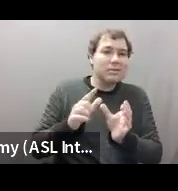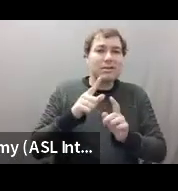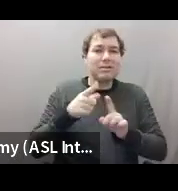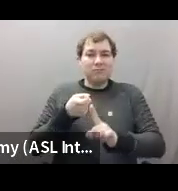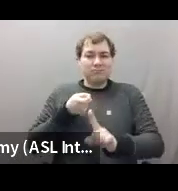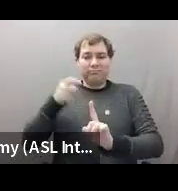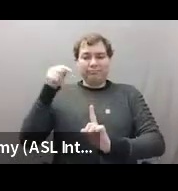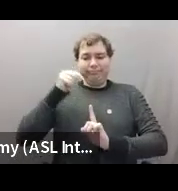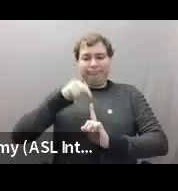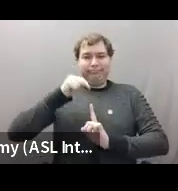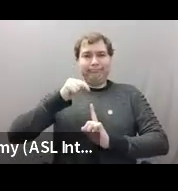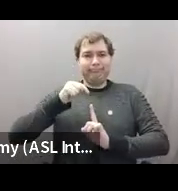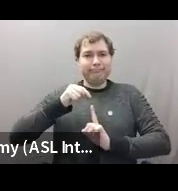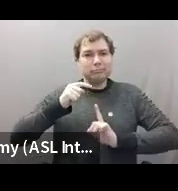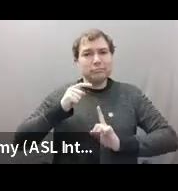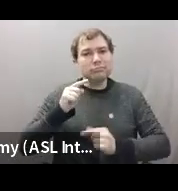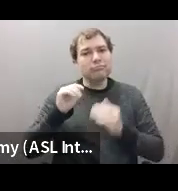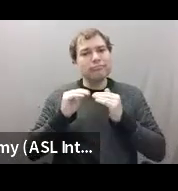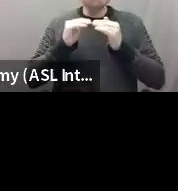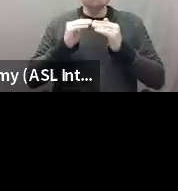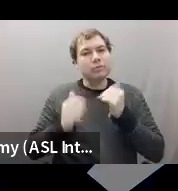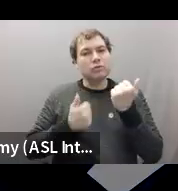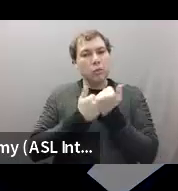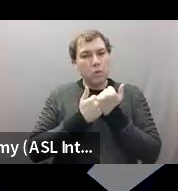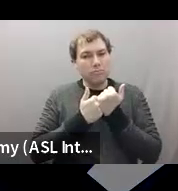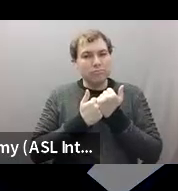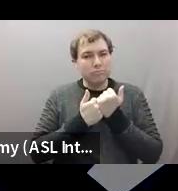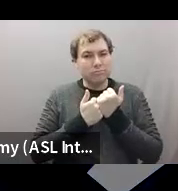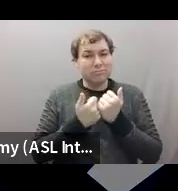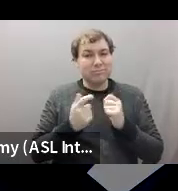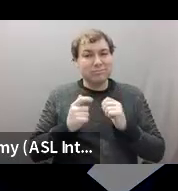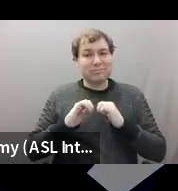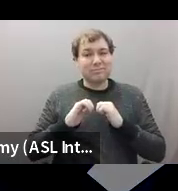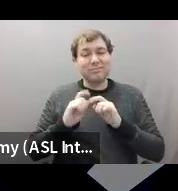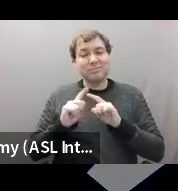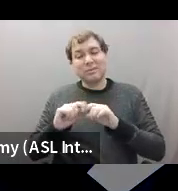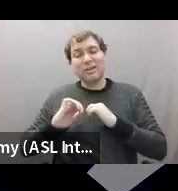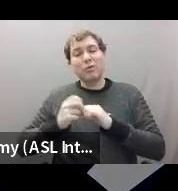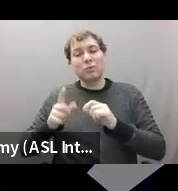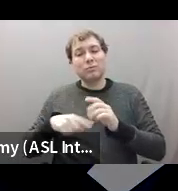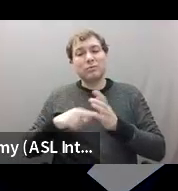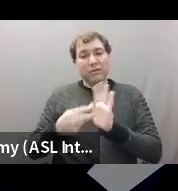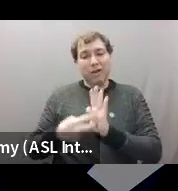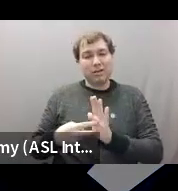Linda Pogue: essentially on peer support depends on how you define it. To me peer support is not so much